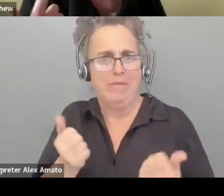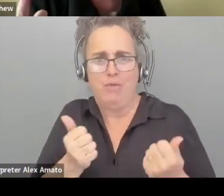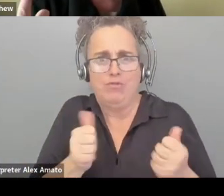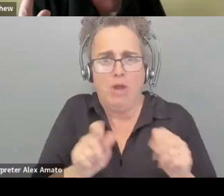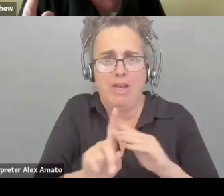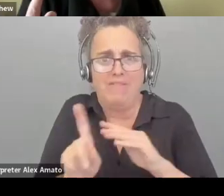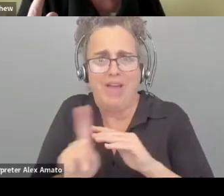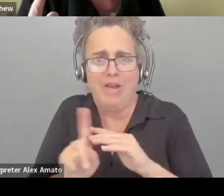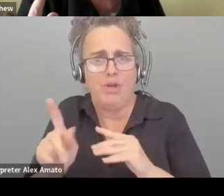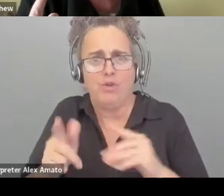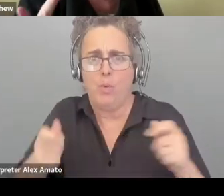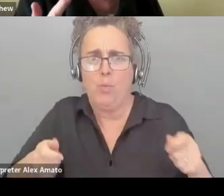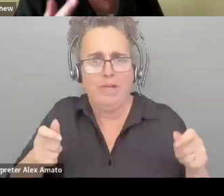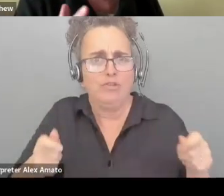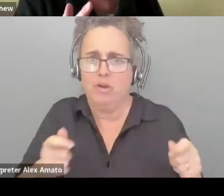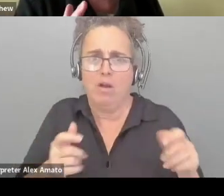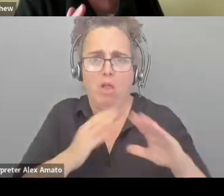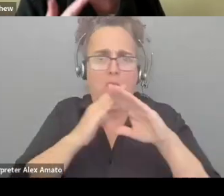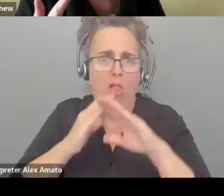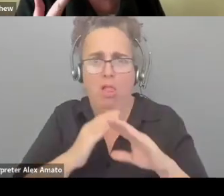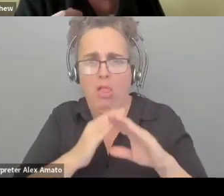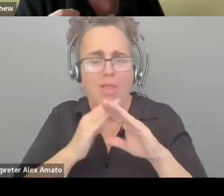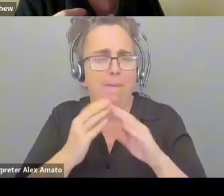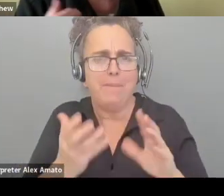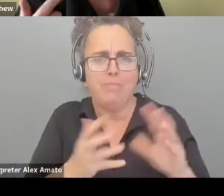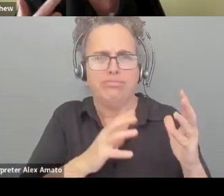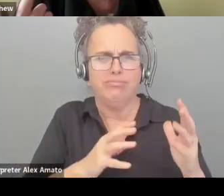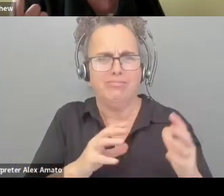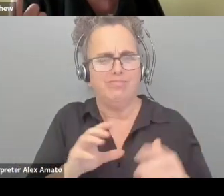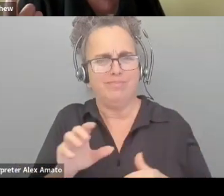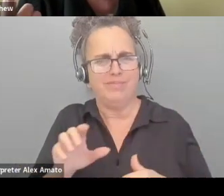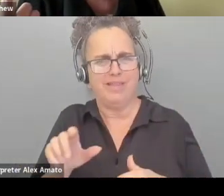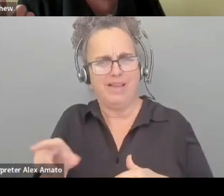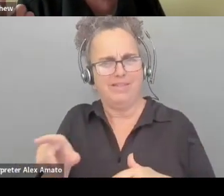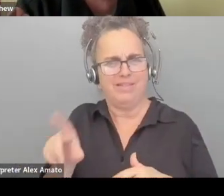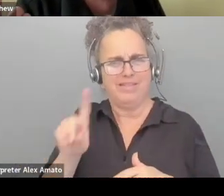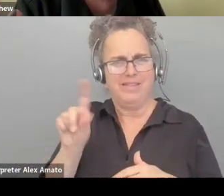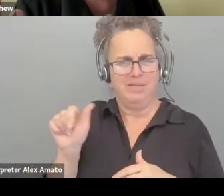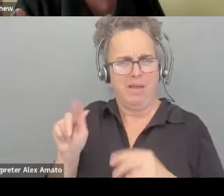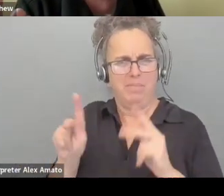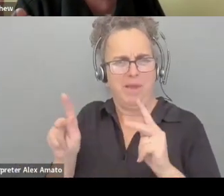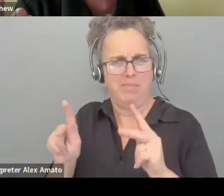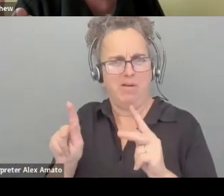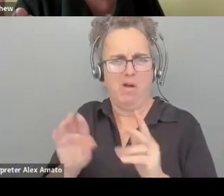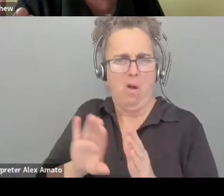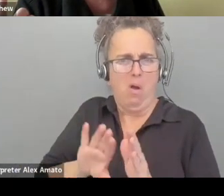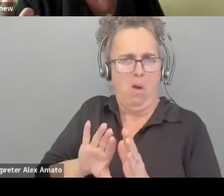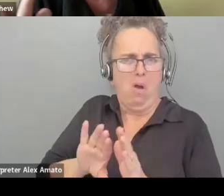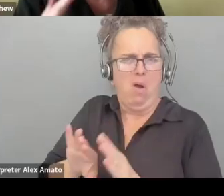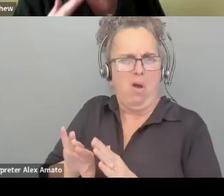there's often a framing that disabled people take like cause the rest of the group to be at risk in some way.